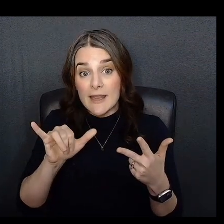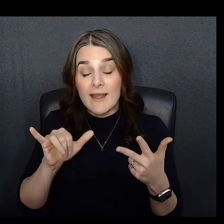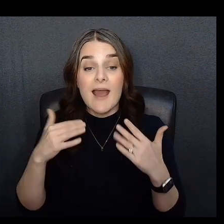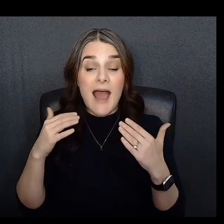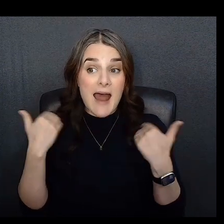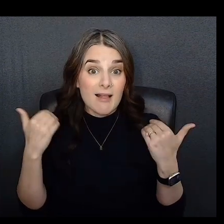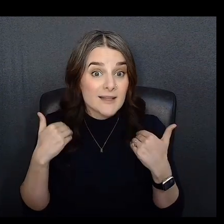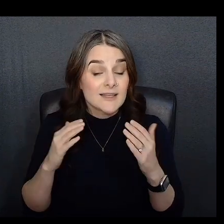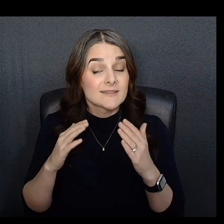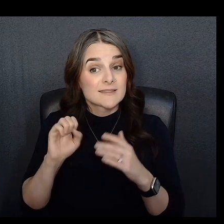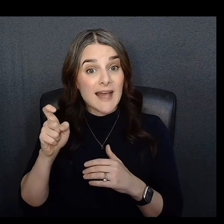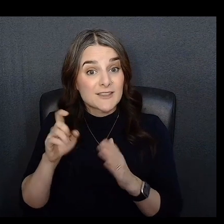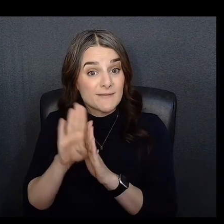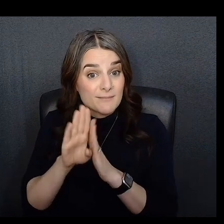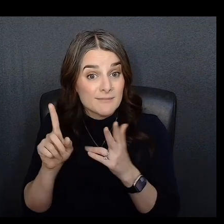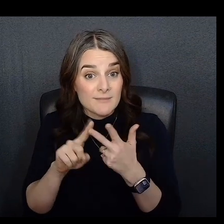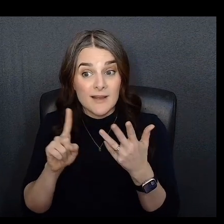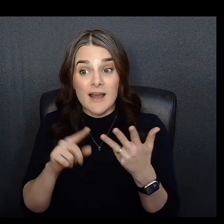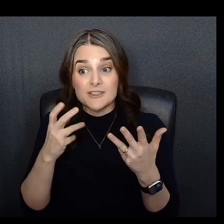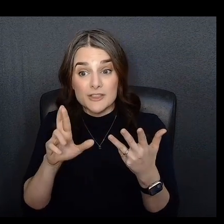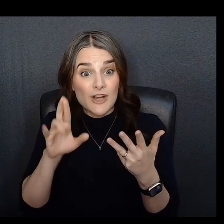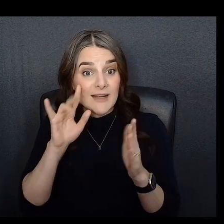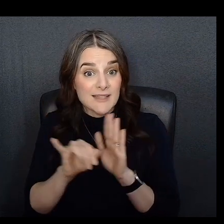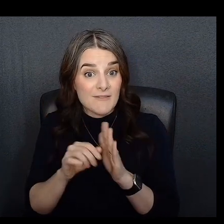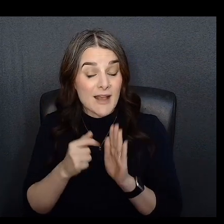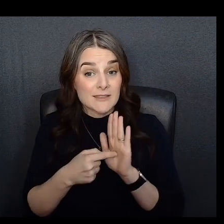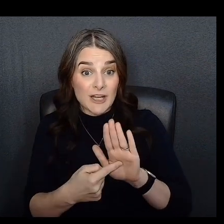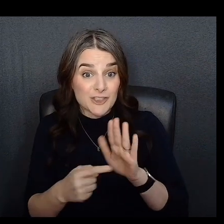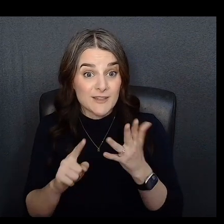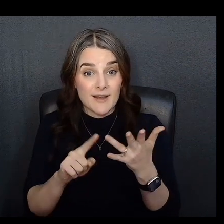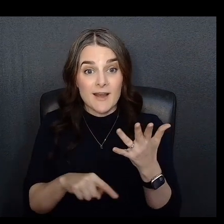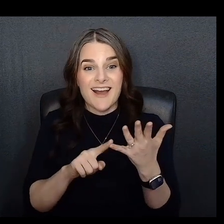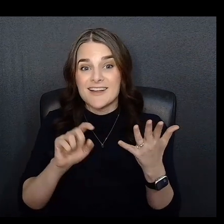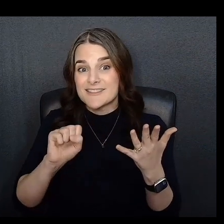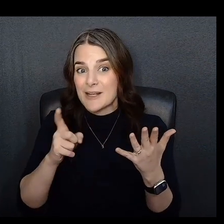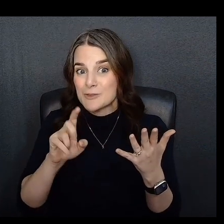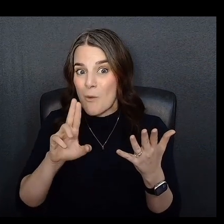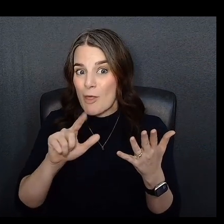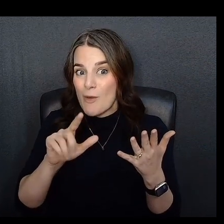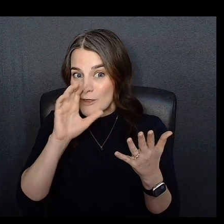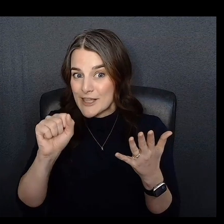gender identity and expression, sexual orientation and identity, sexual health from a more medical lens,